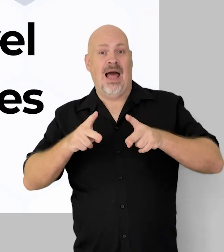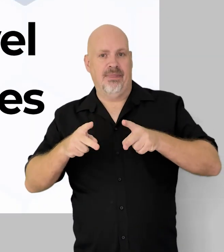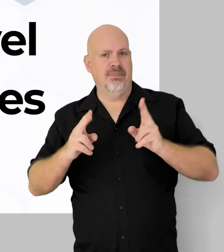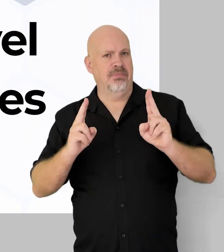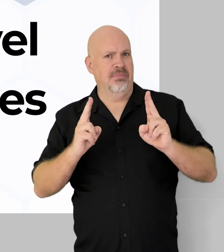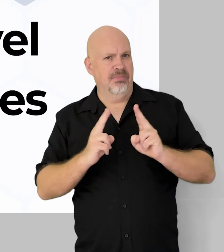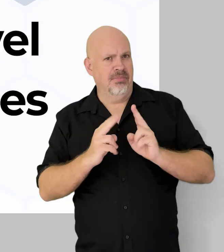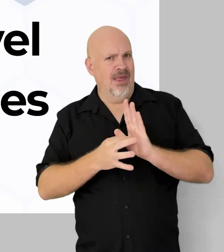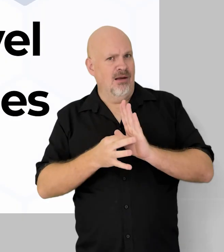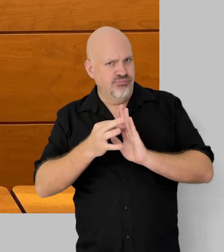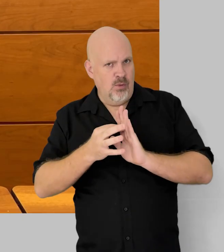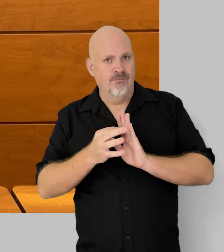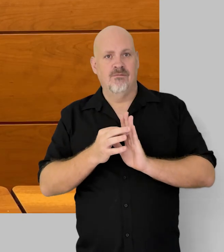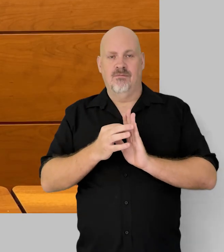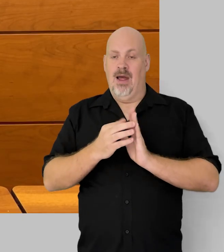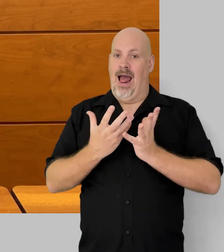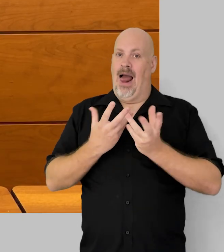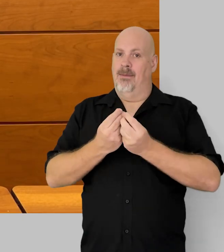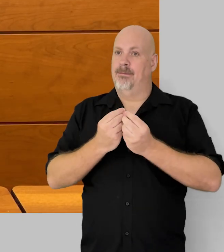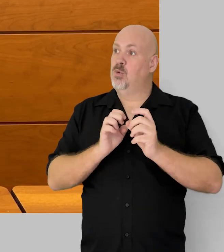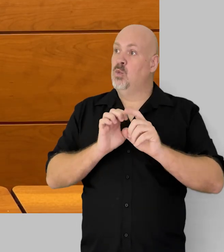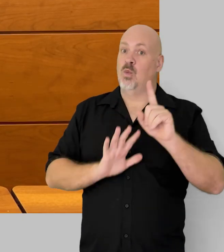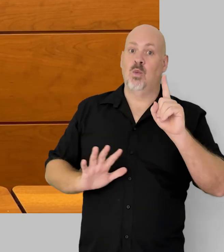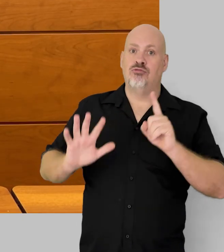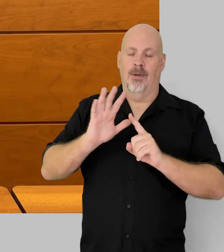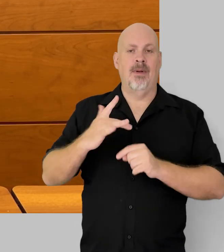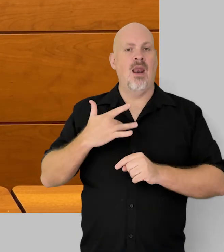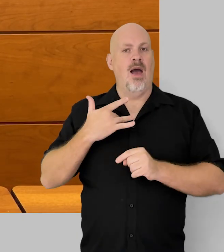strategies to reduce health-equity gaps.